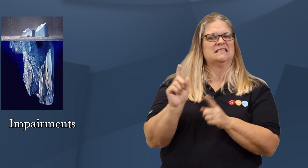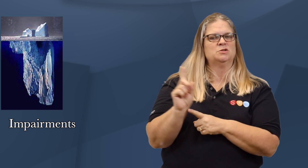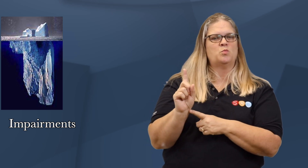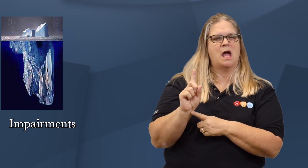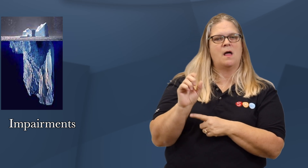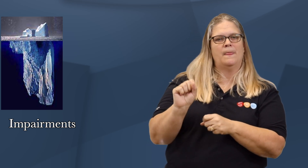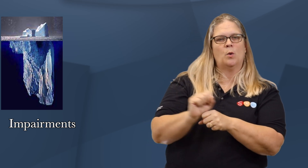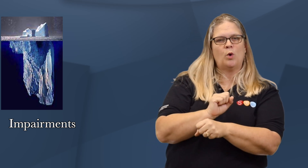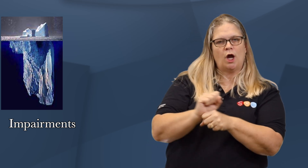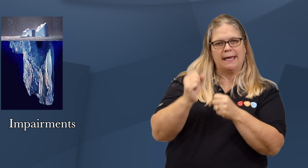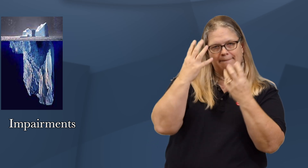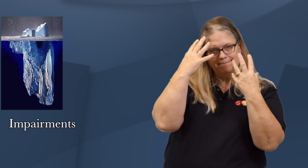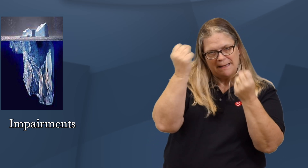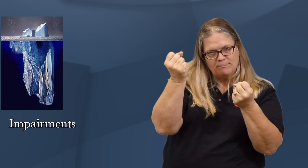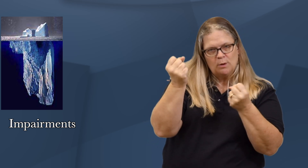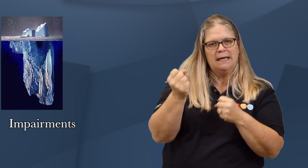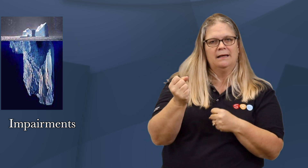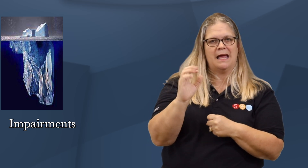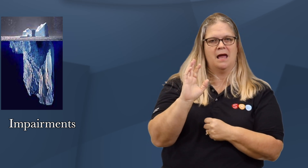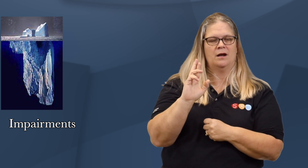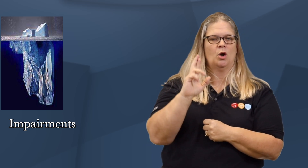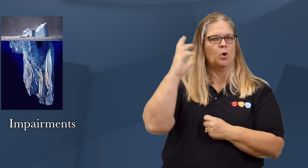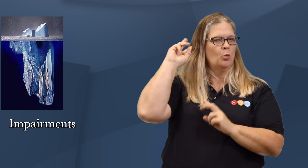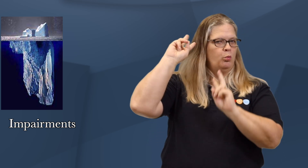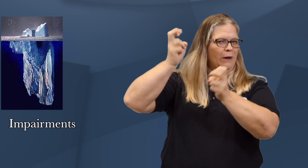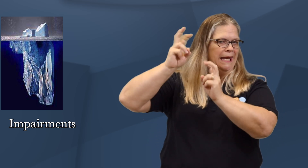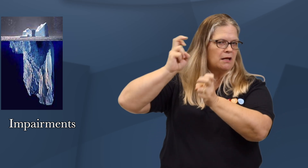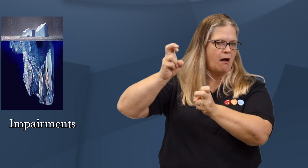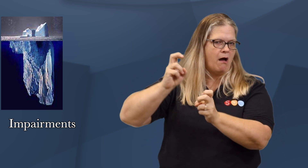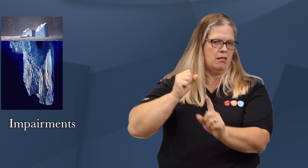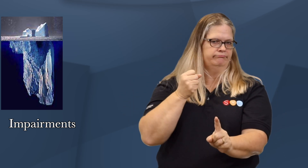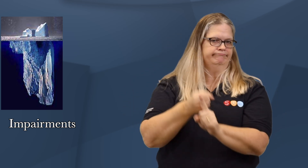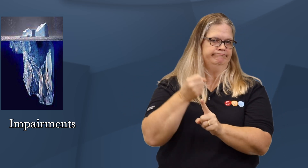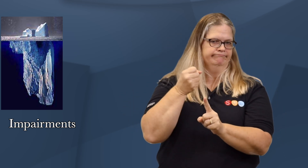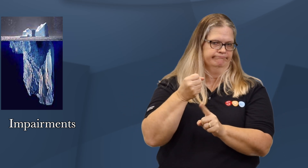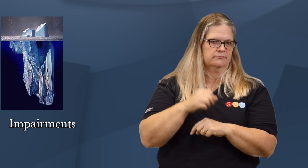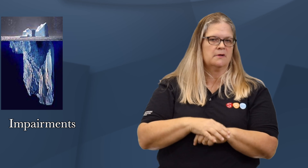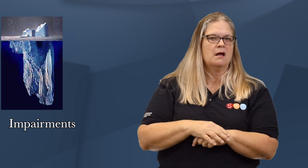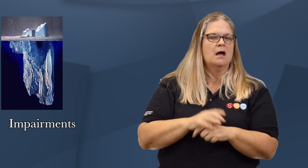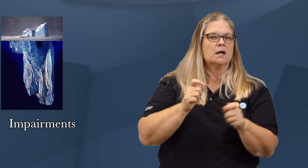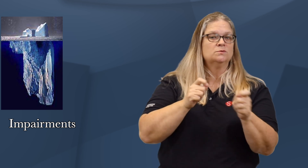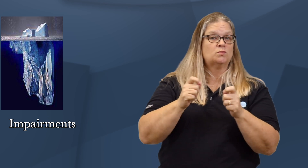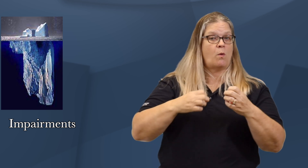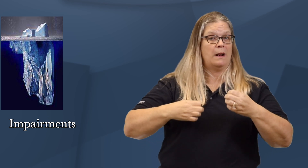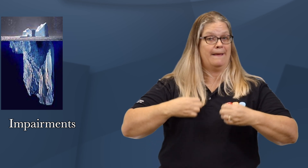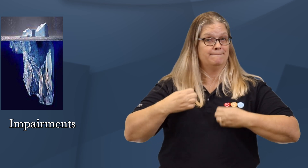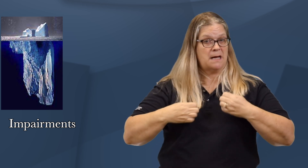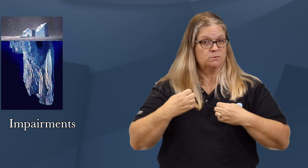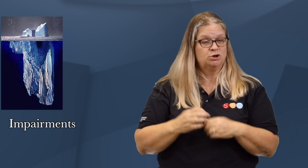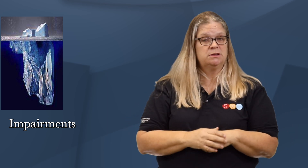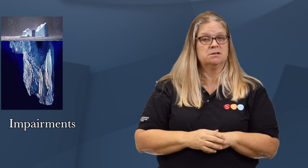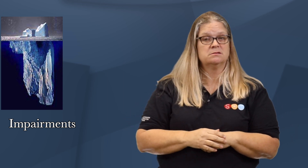This is where working memory and recall is affected, controlling their emotions,